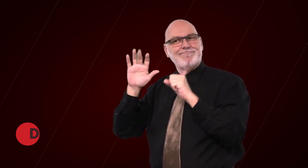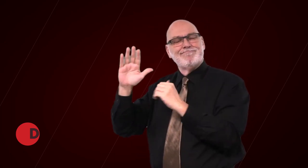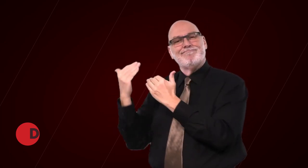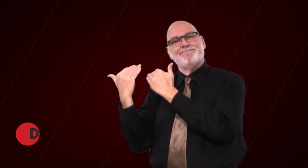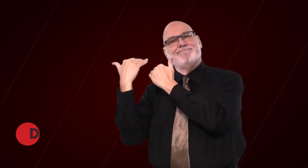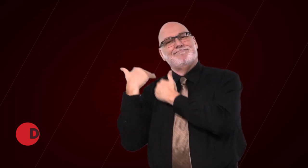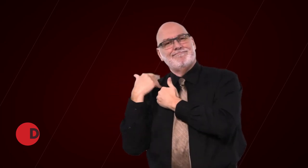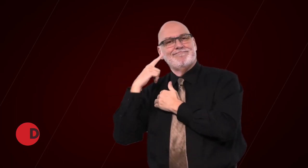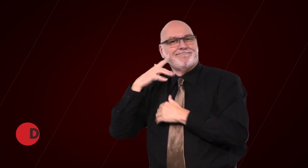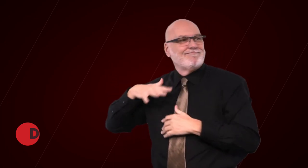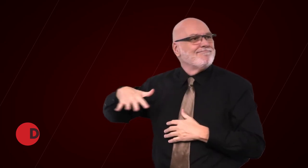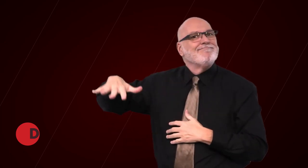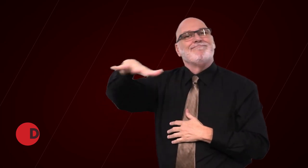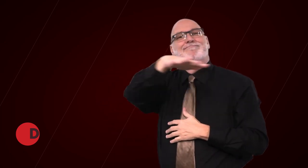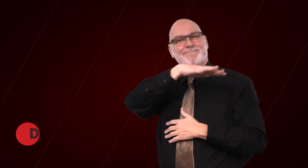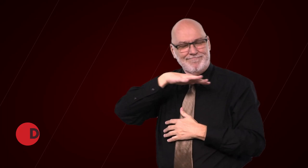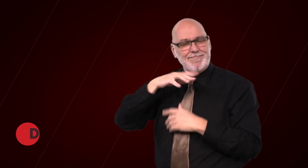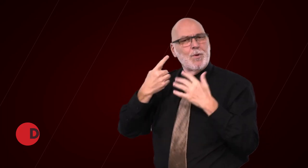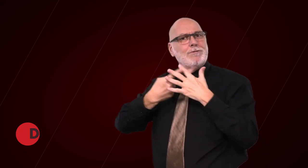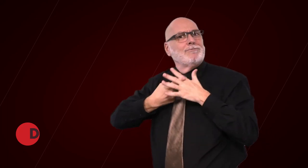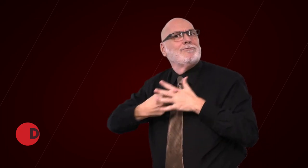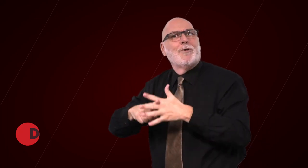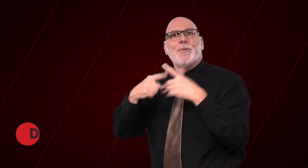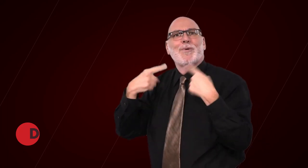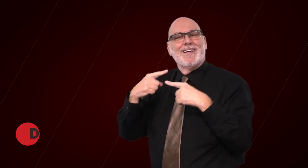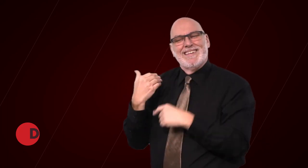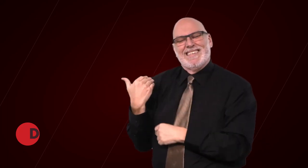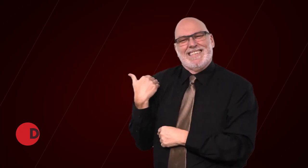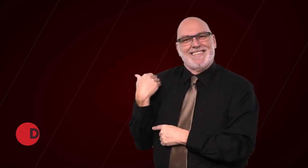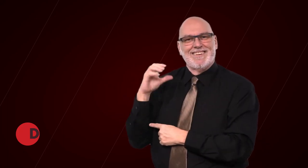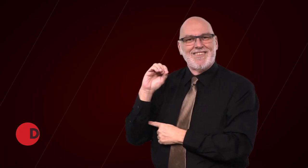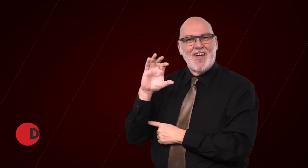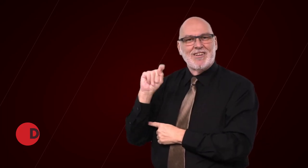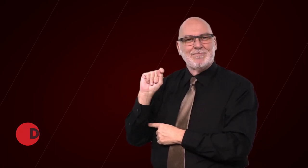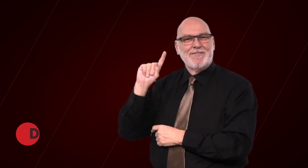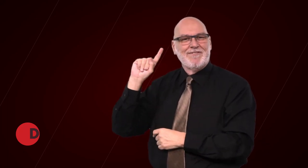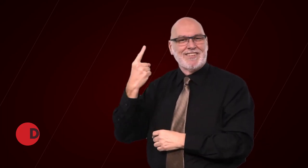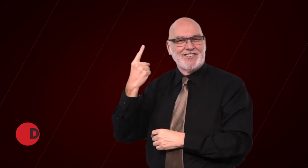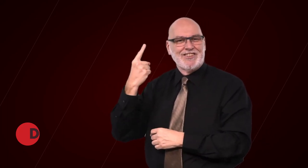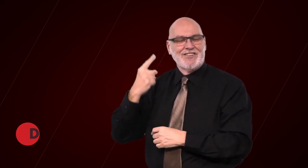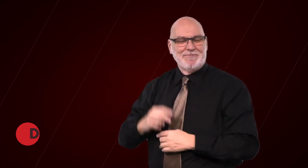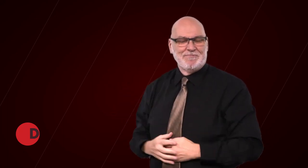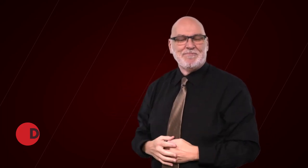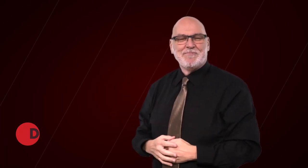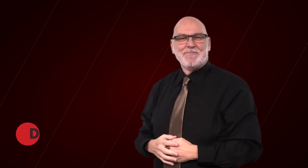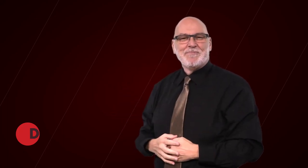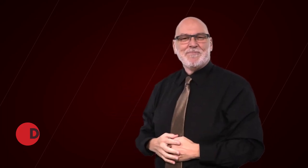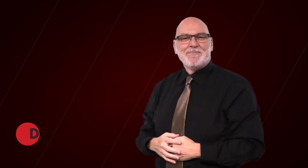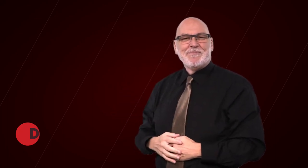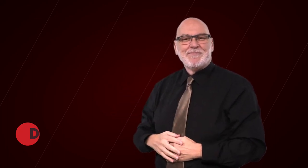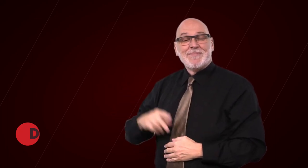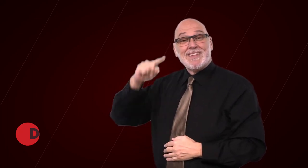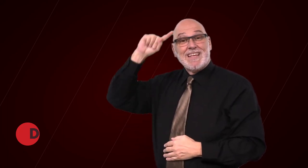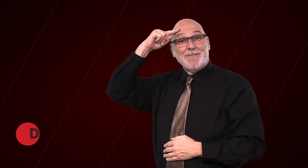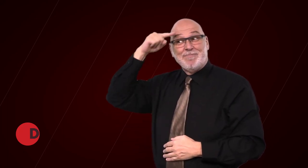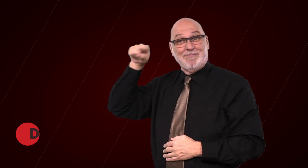duties as CAD's president on October 1st.